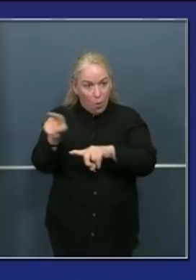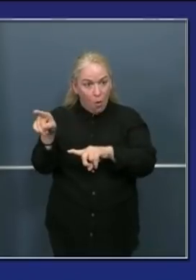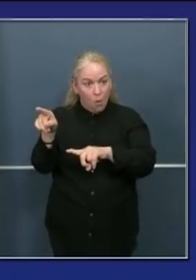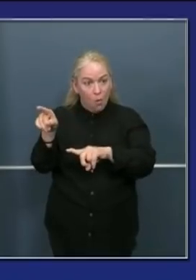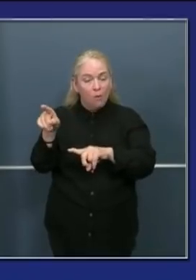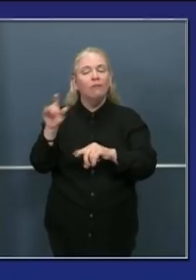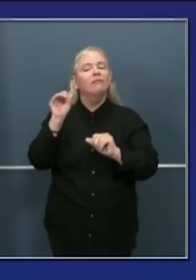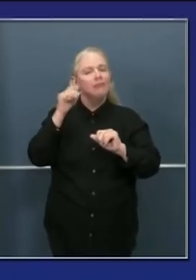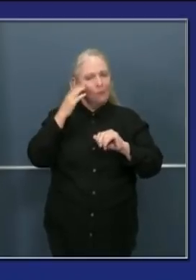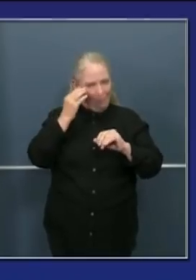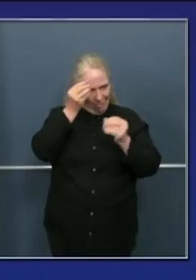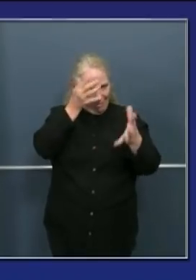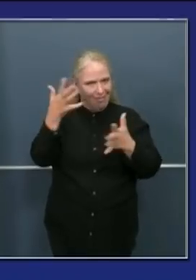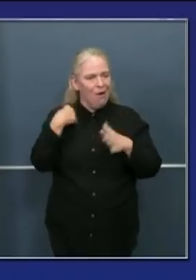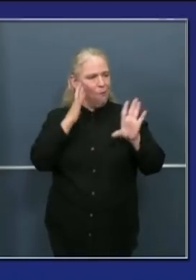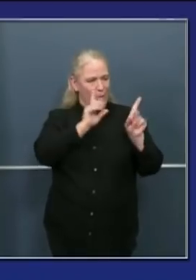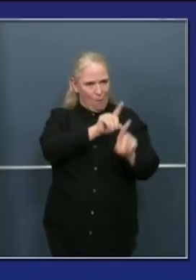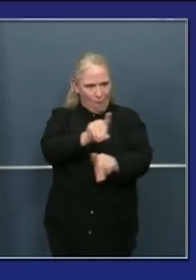WALKED THROUGH THE BEGINNING OF